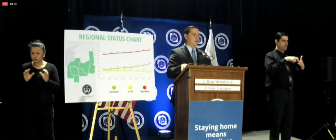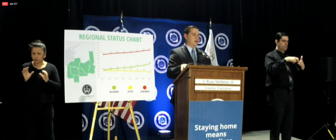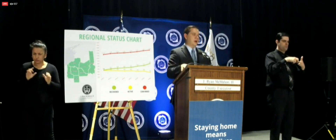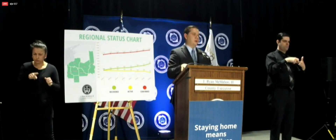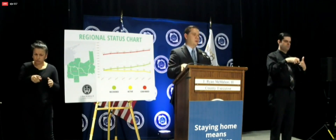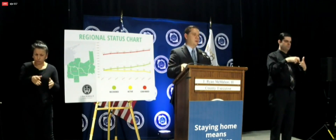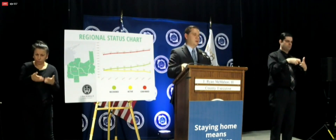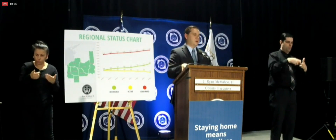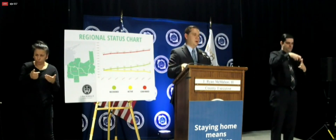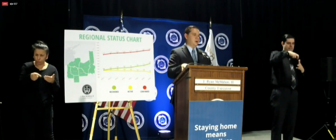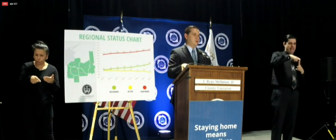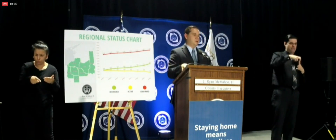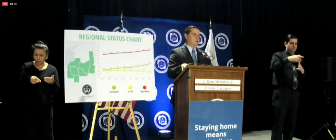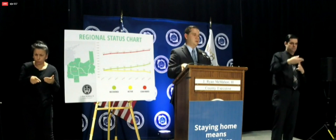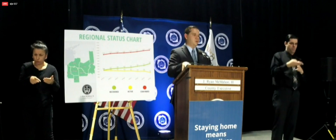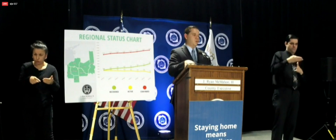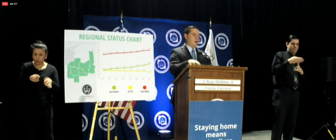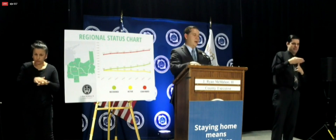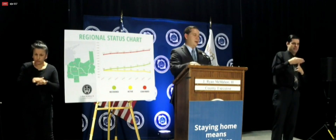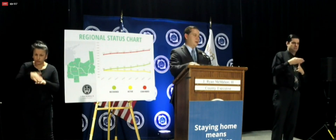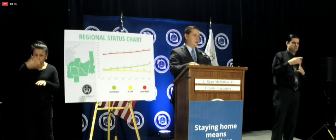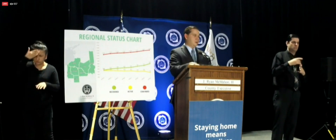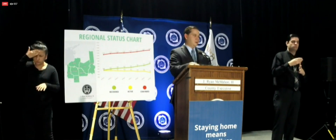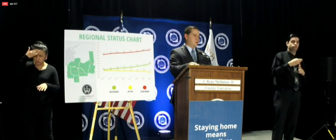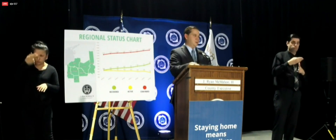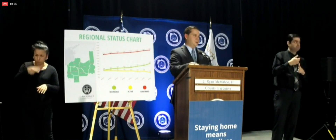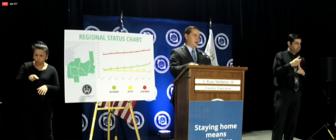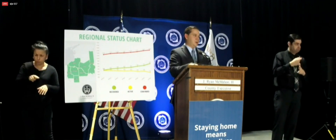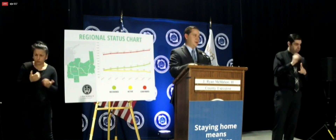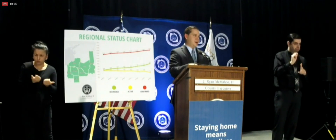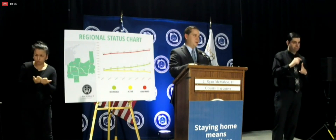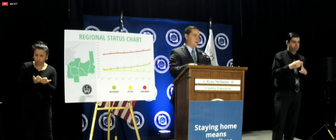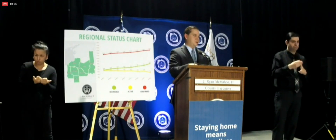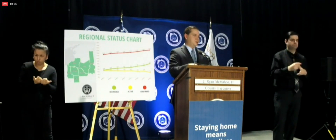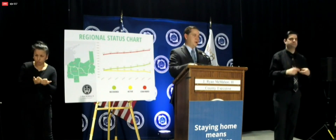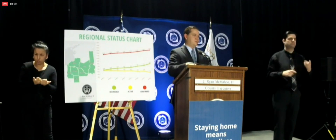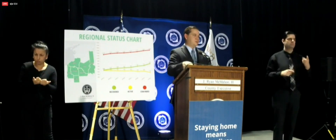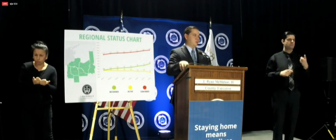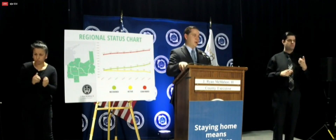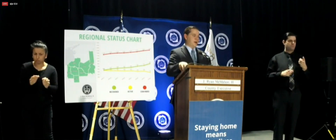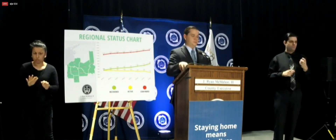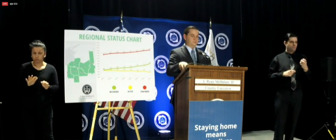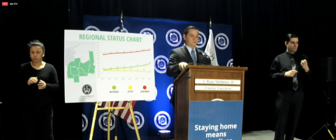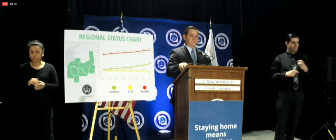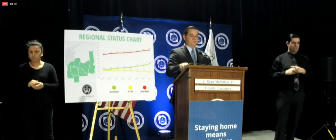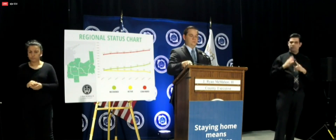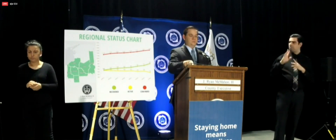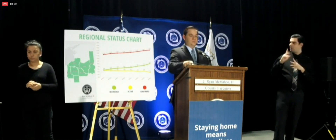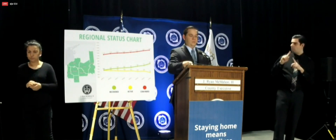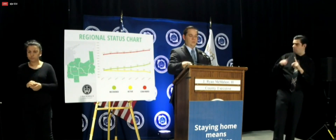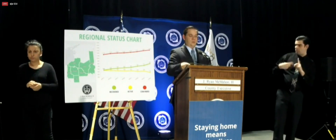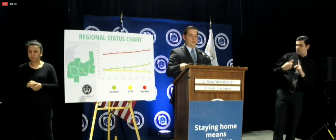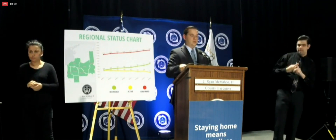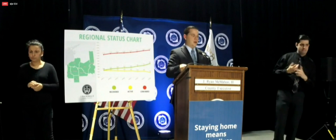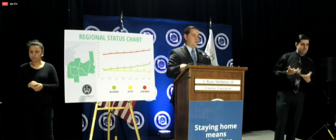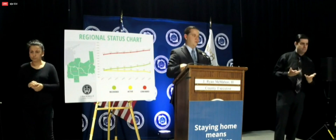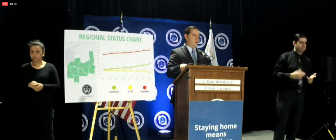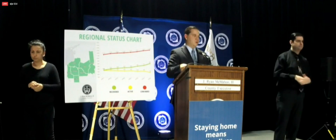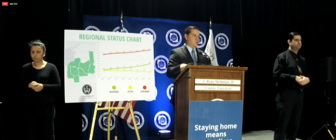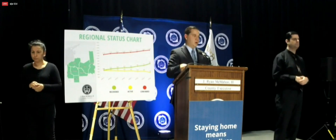APPROACH, AND THEN, YOU FIGURE A HEALTHCARE TRIGGER, GO AWAY BUT YOU'RE REALLY LOOKING AT, THE